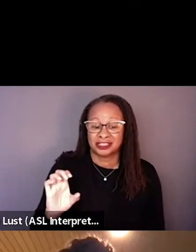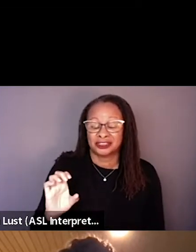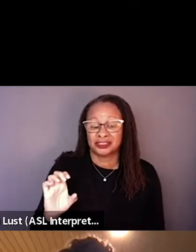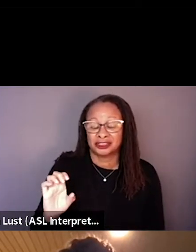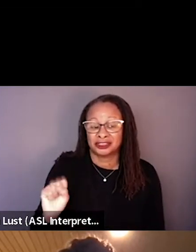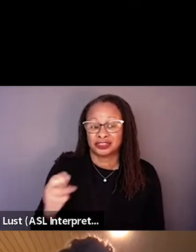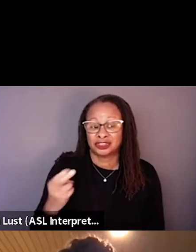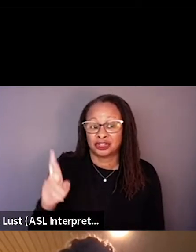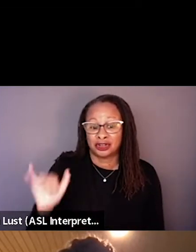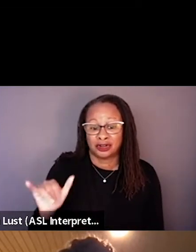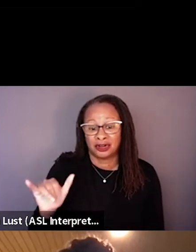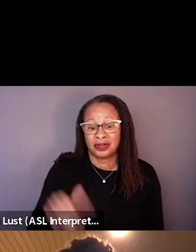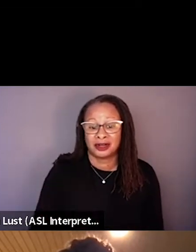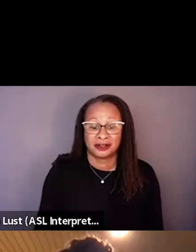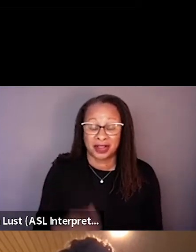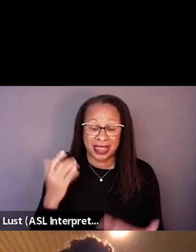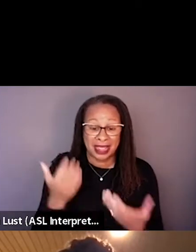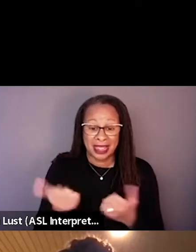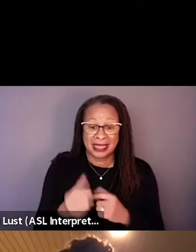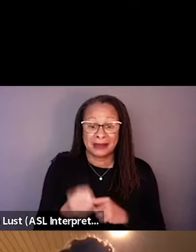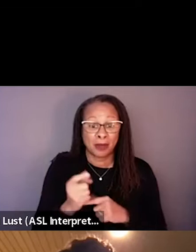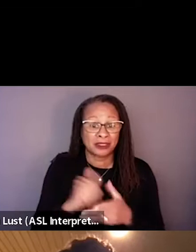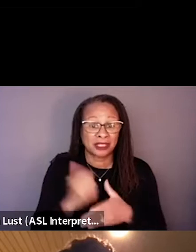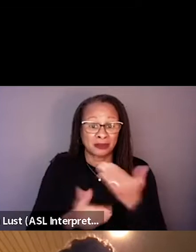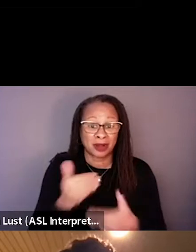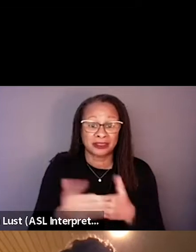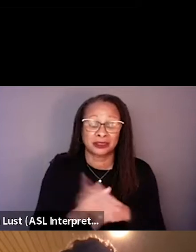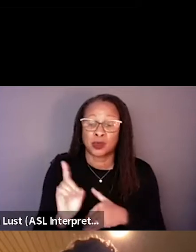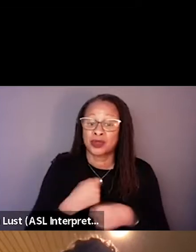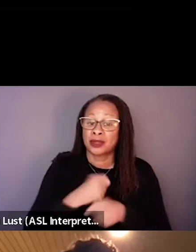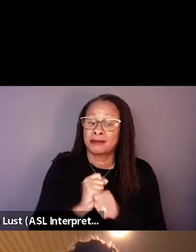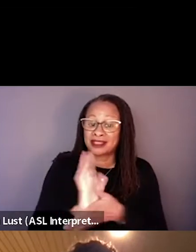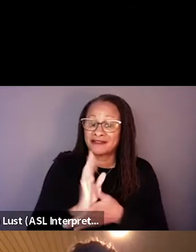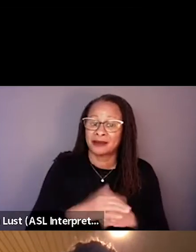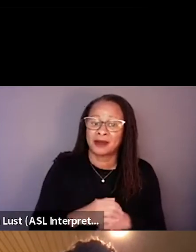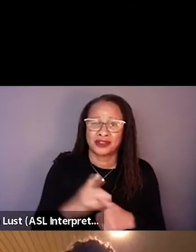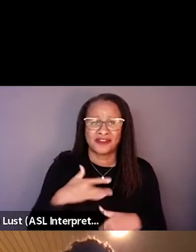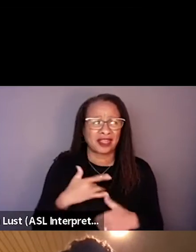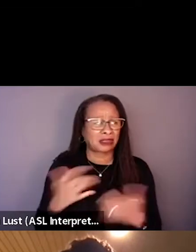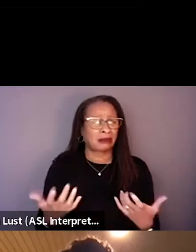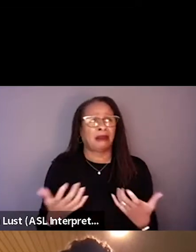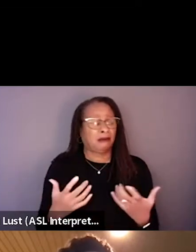in that process of making the film where you were like, what are we doing? Or, or were you all in right away as well?